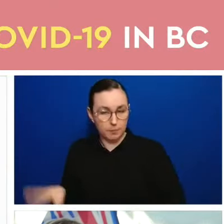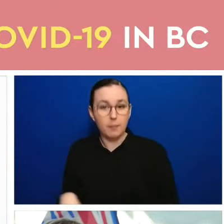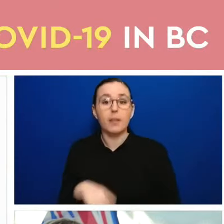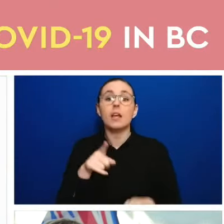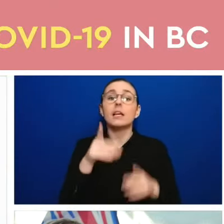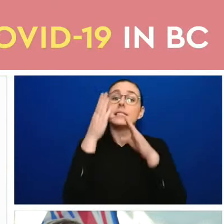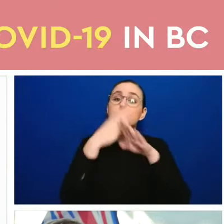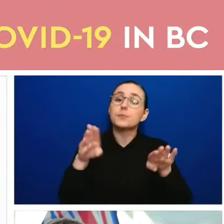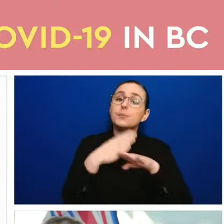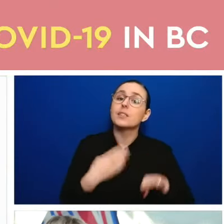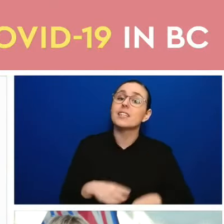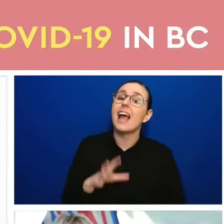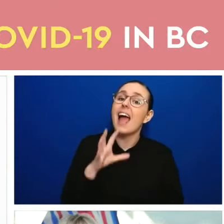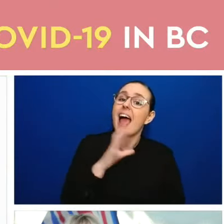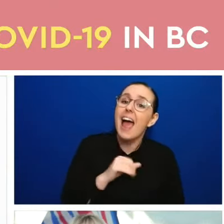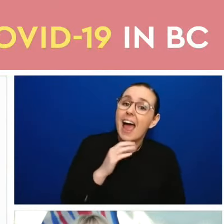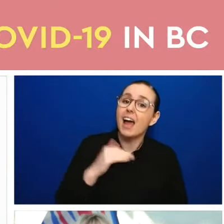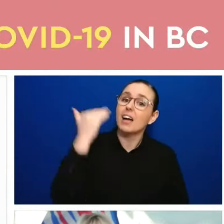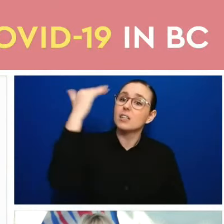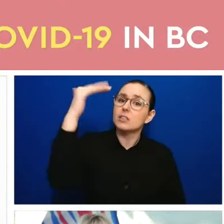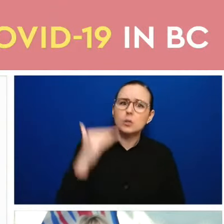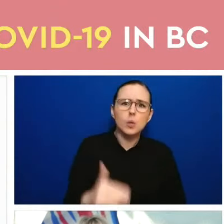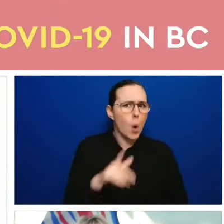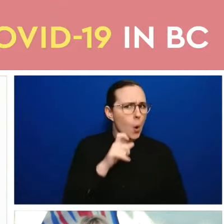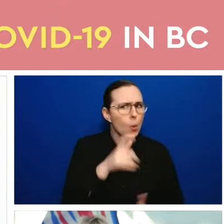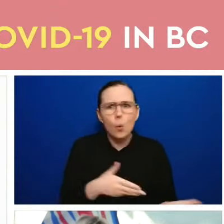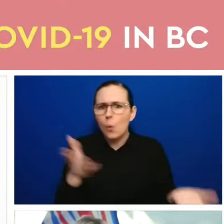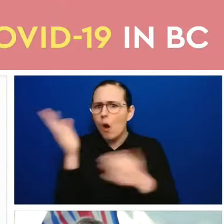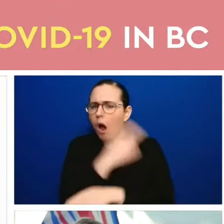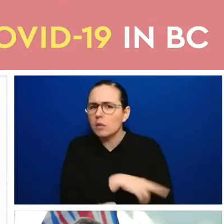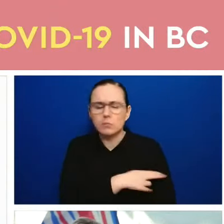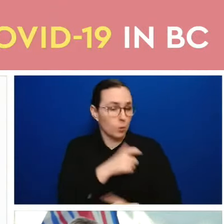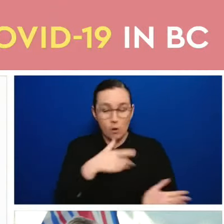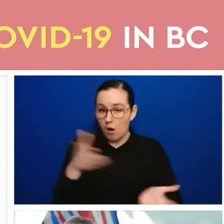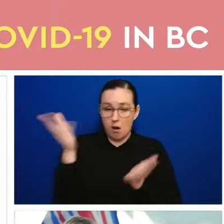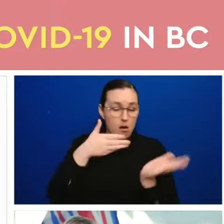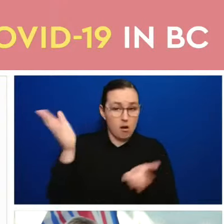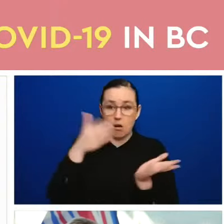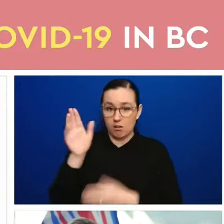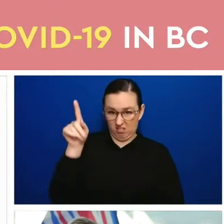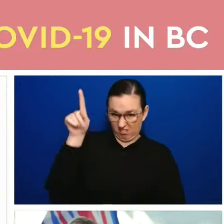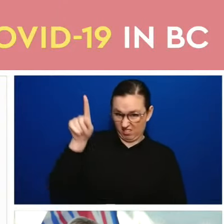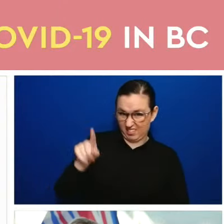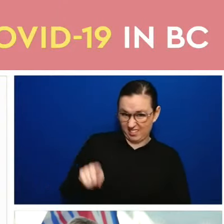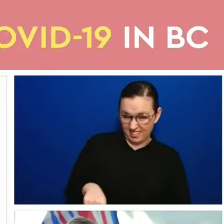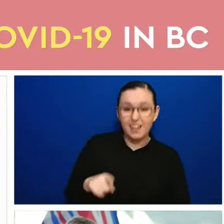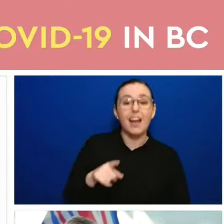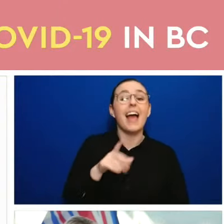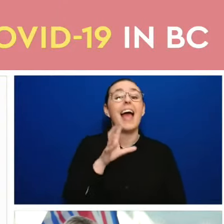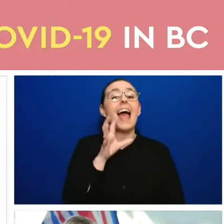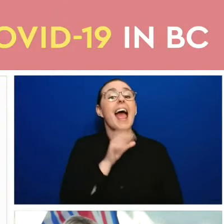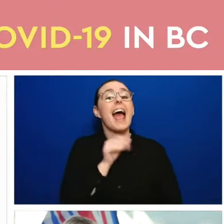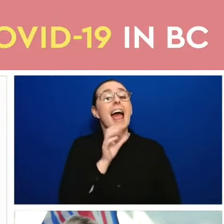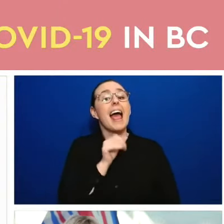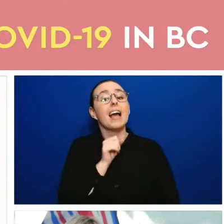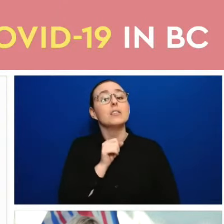us understand the trajectory. The other thing that we look at of course is by age. Who is getting admitted in